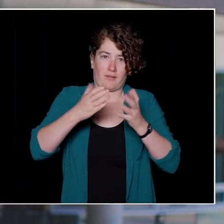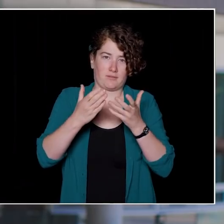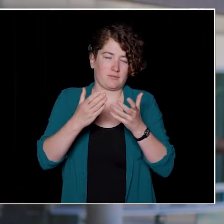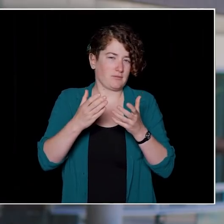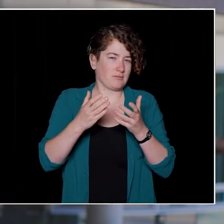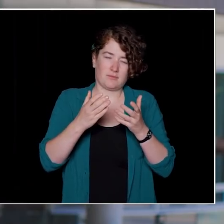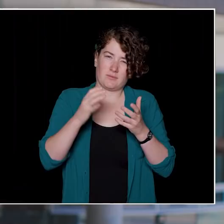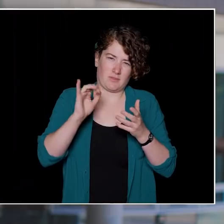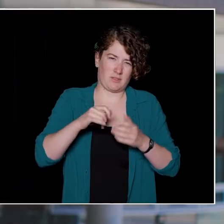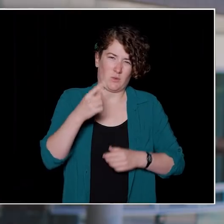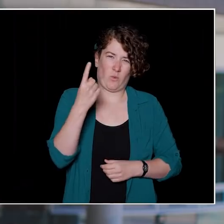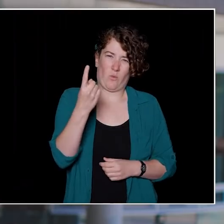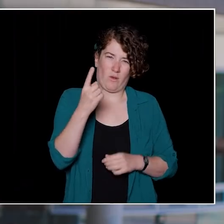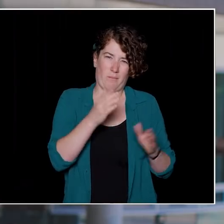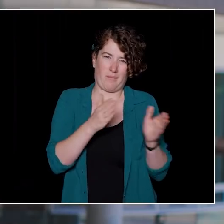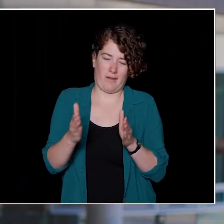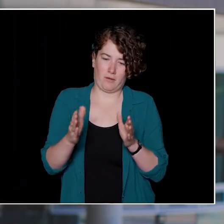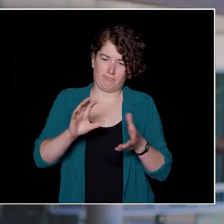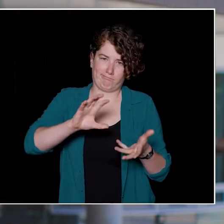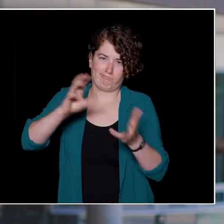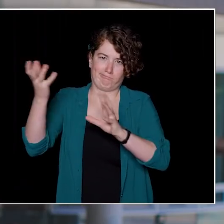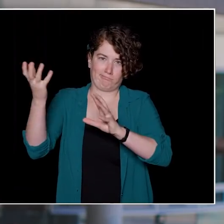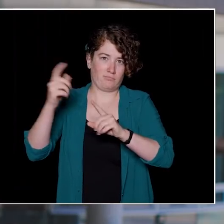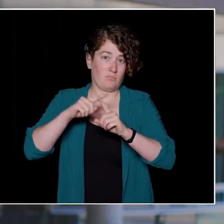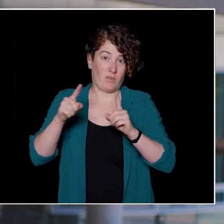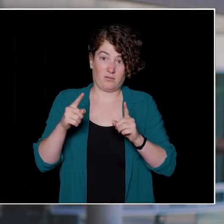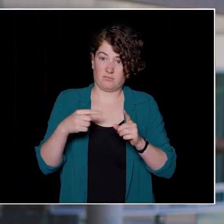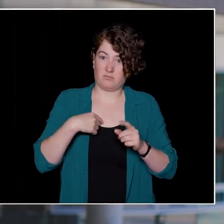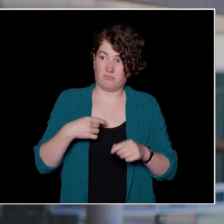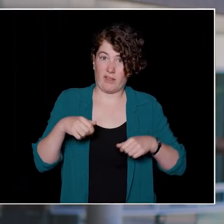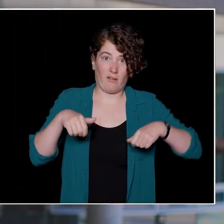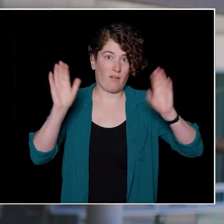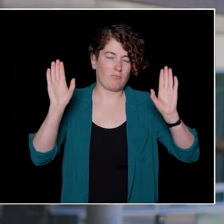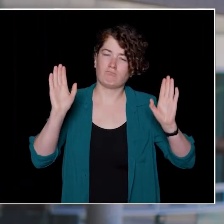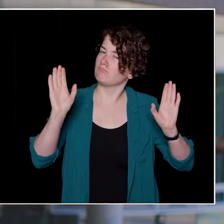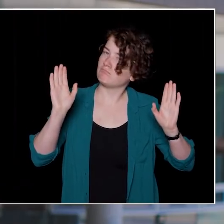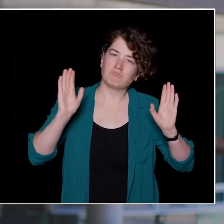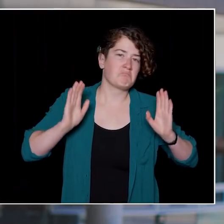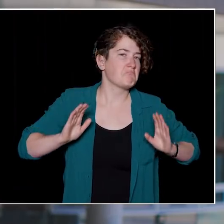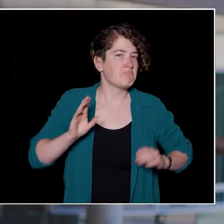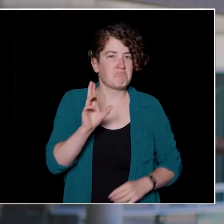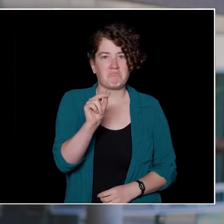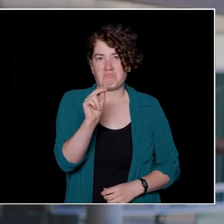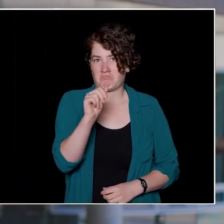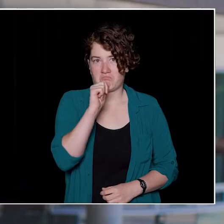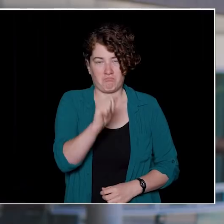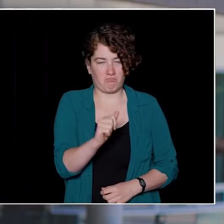that didn't work out the way I had planned, but I didn't let that get me down. I kept finding ways to stay involved with the things I loved,